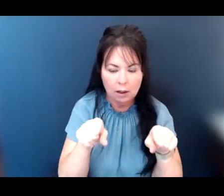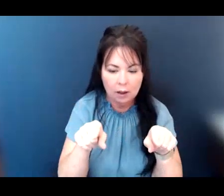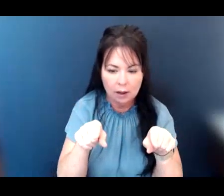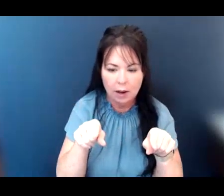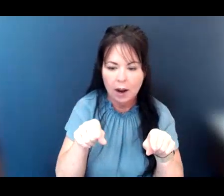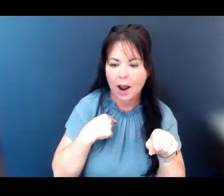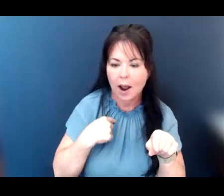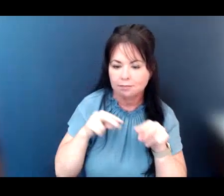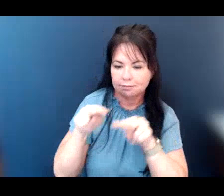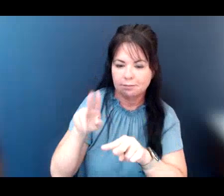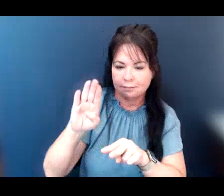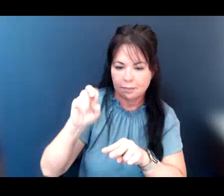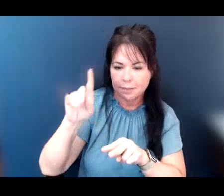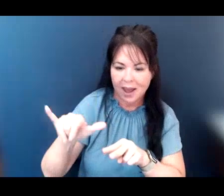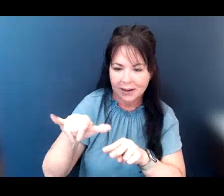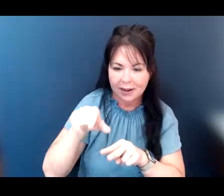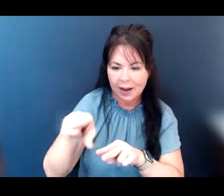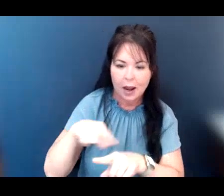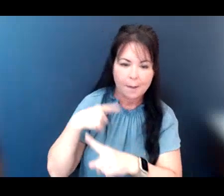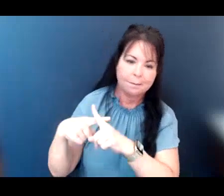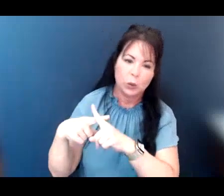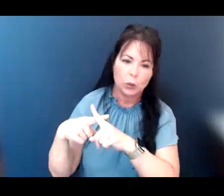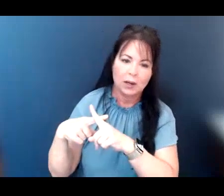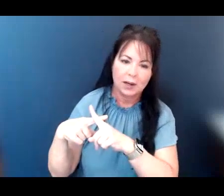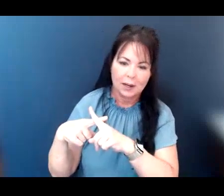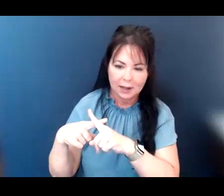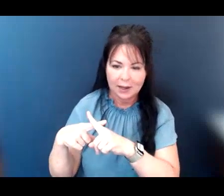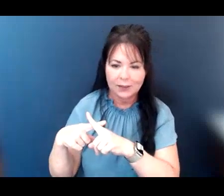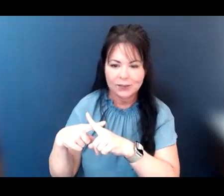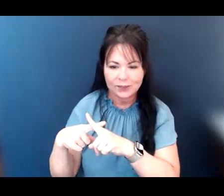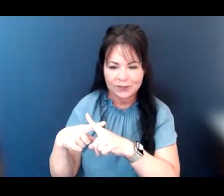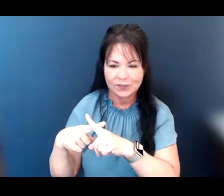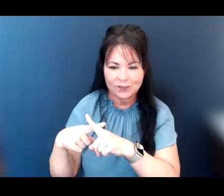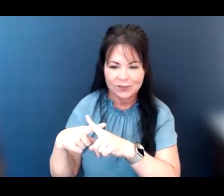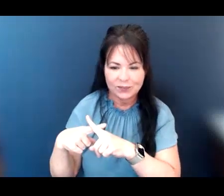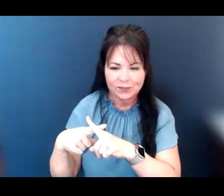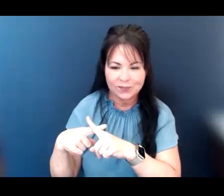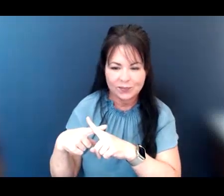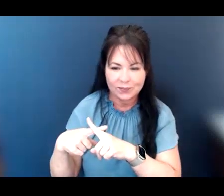And, Becky, I think you're on mute. And I was.